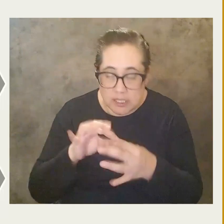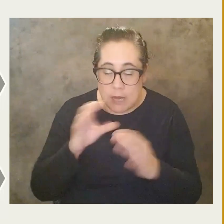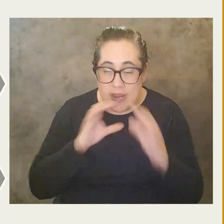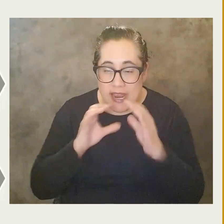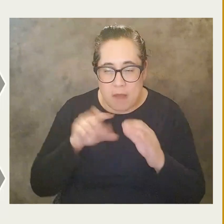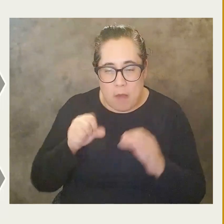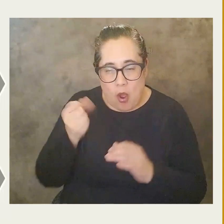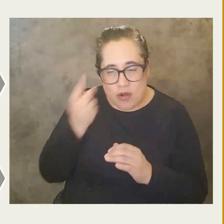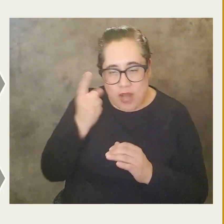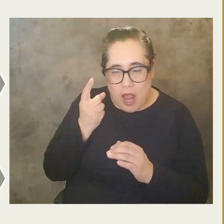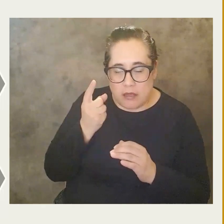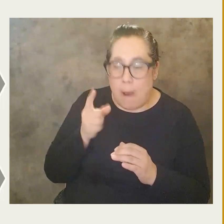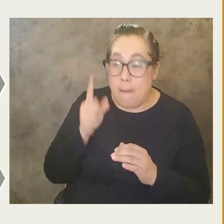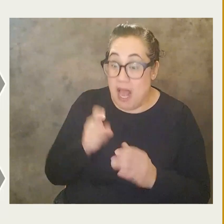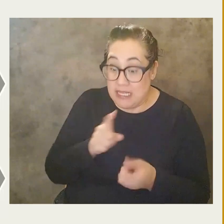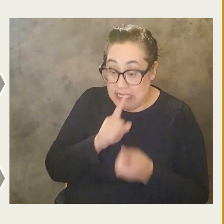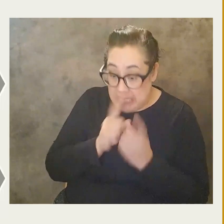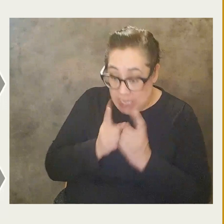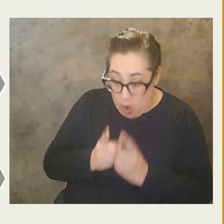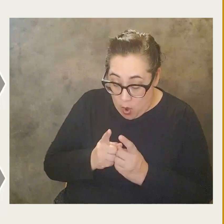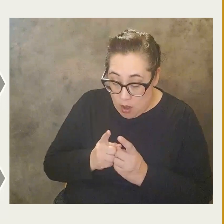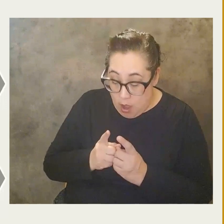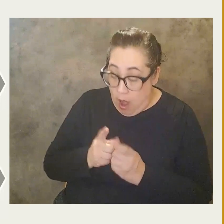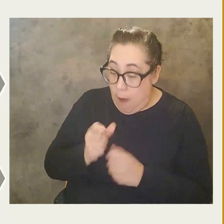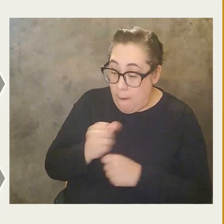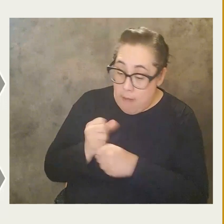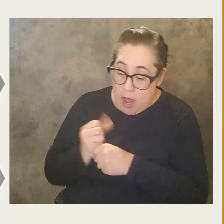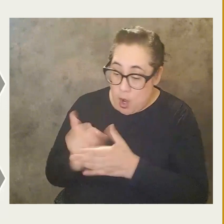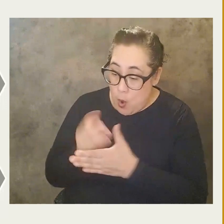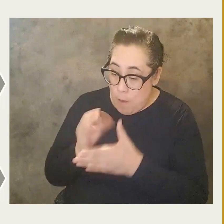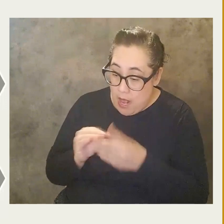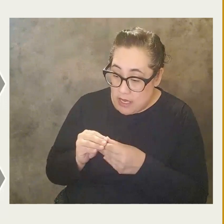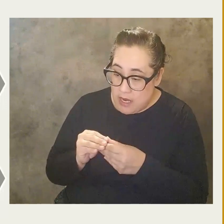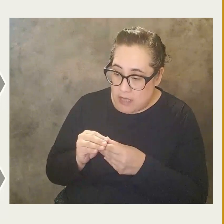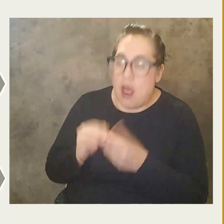decode it, construct a new message, and produce an interpretation.